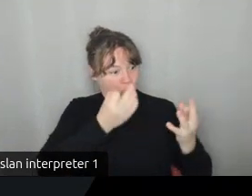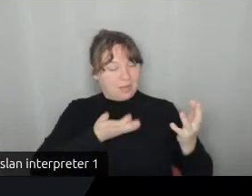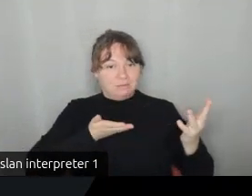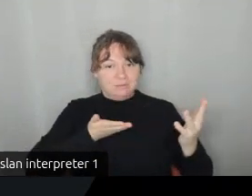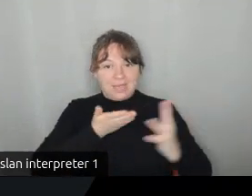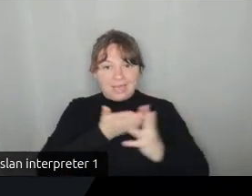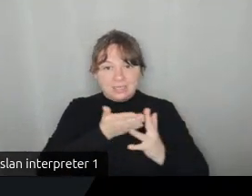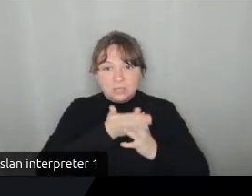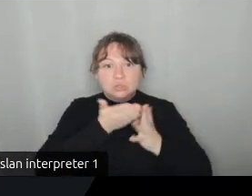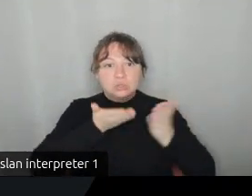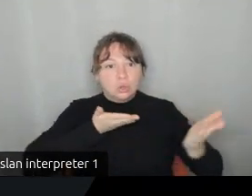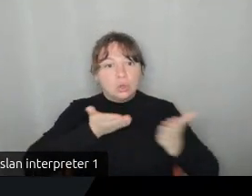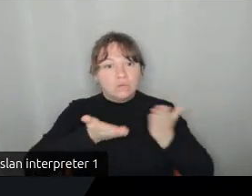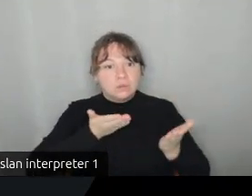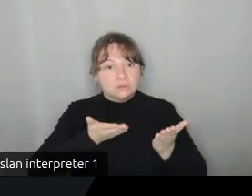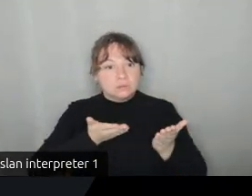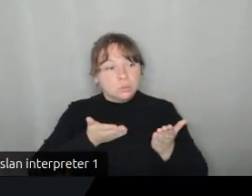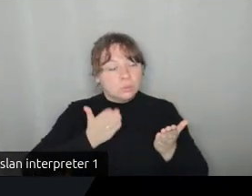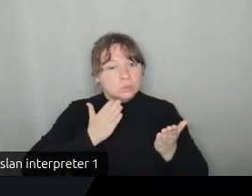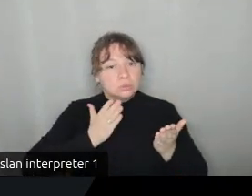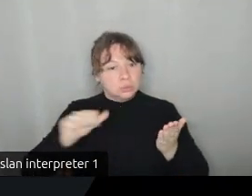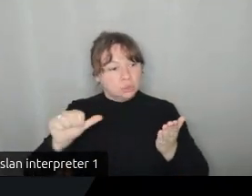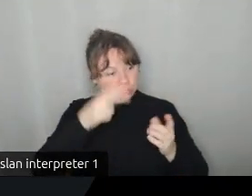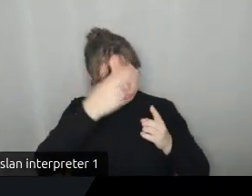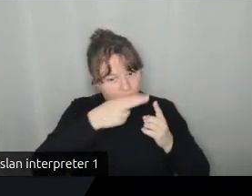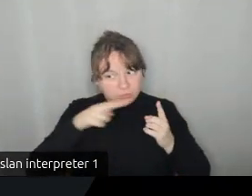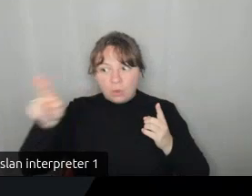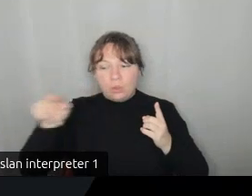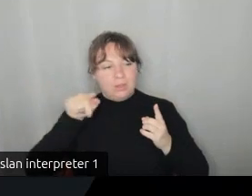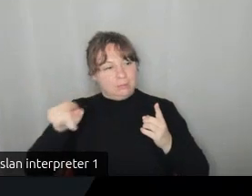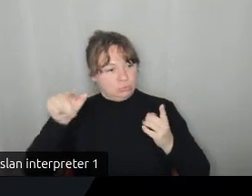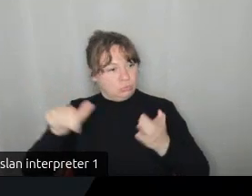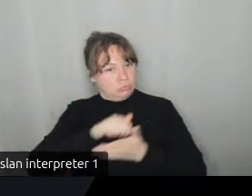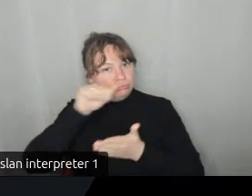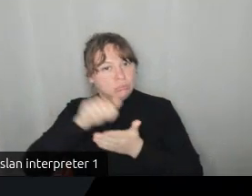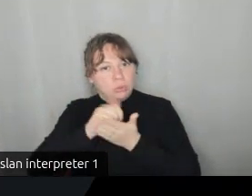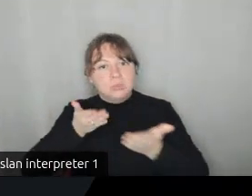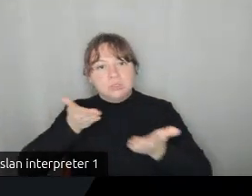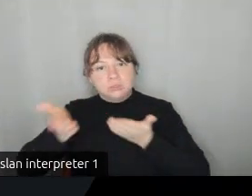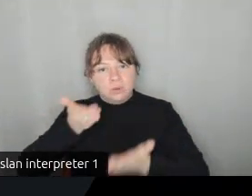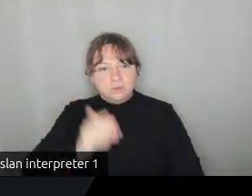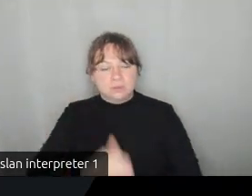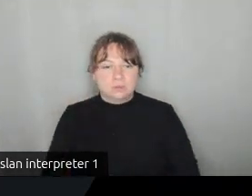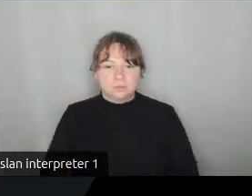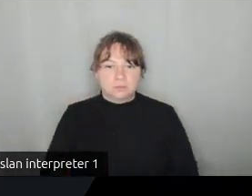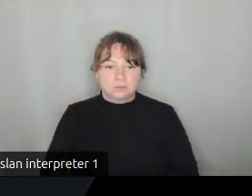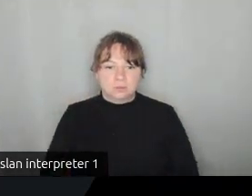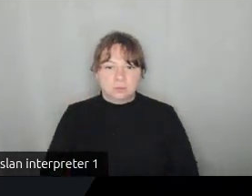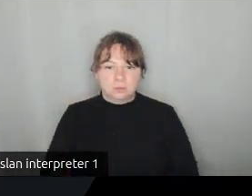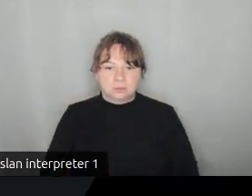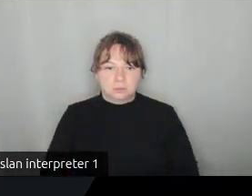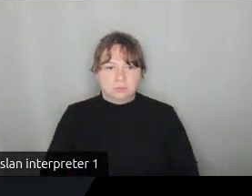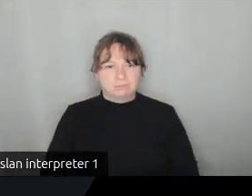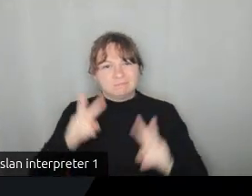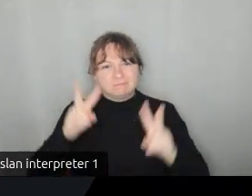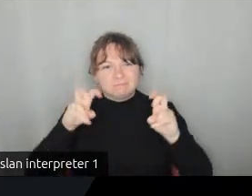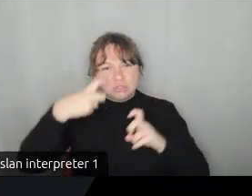they can engage with appropriate services for the needs. Now, what is trauma informed practice? Um,